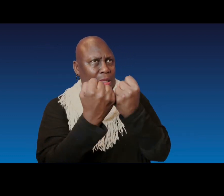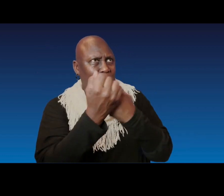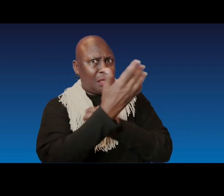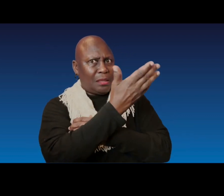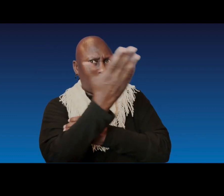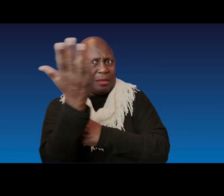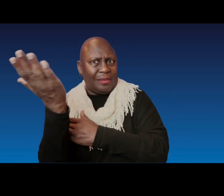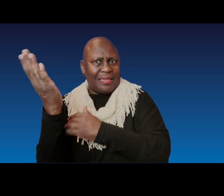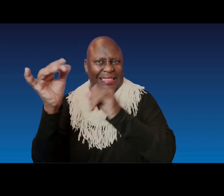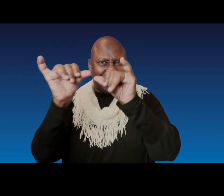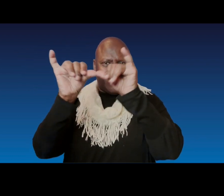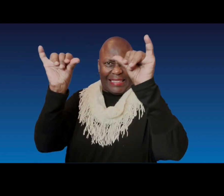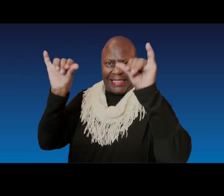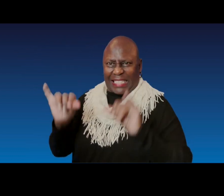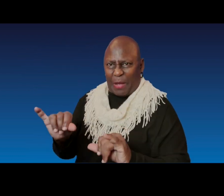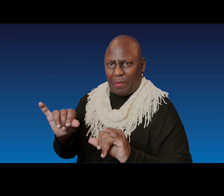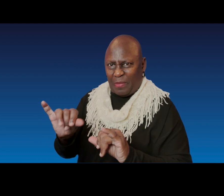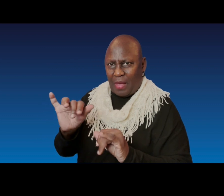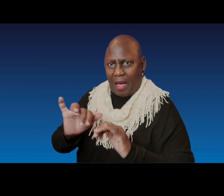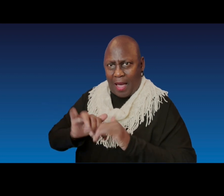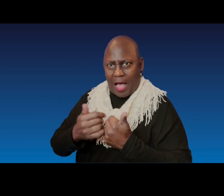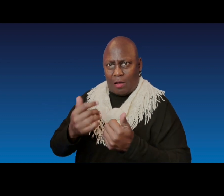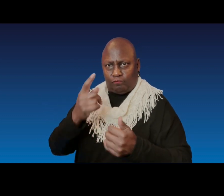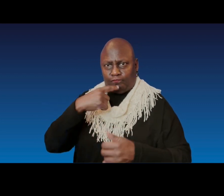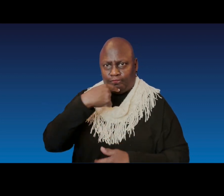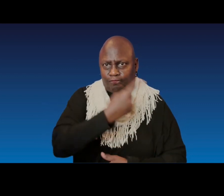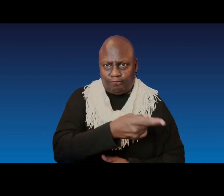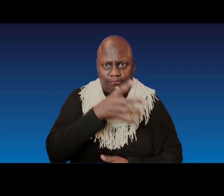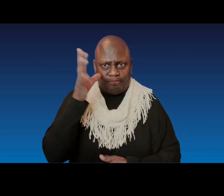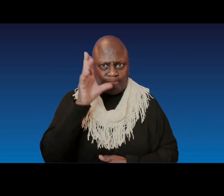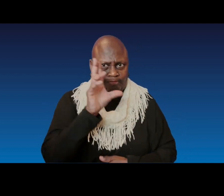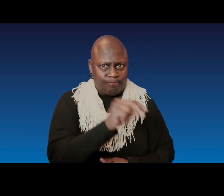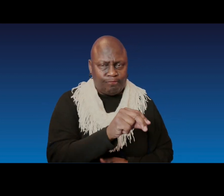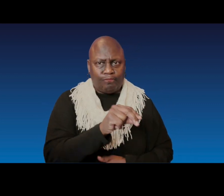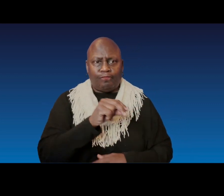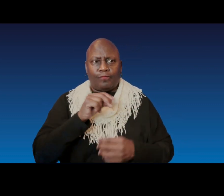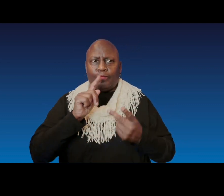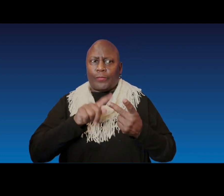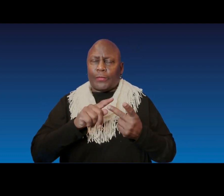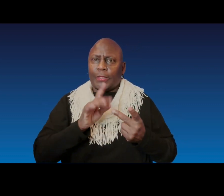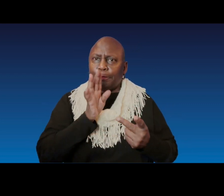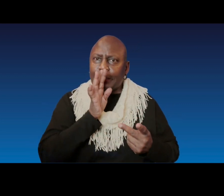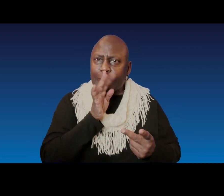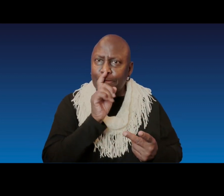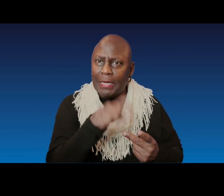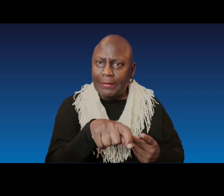So we have to be careful about how we describe language deprivation, especially to parents.